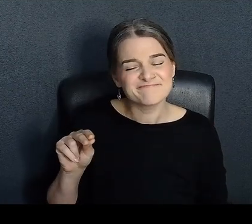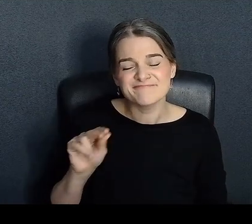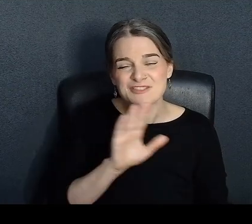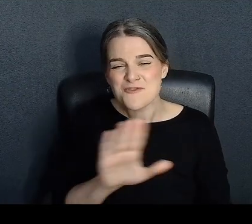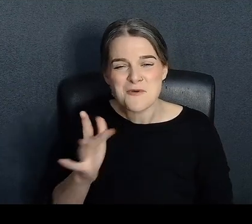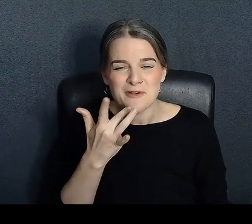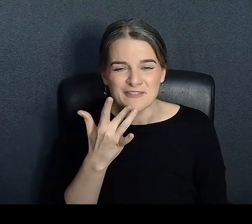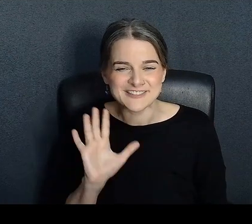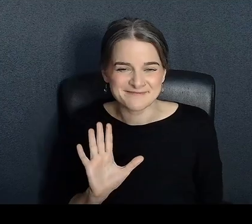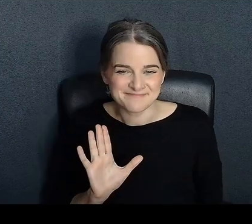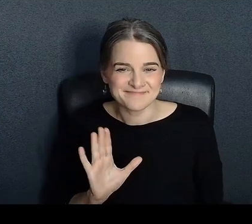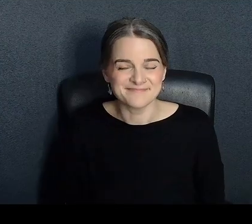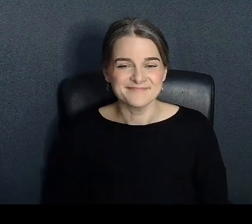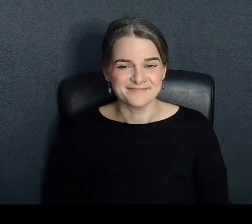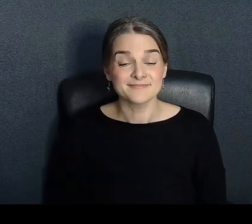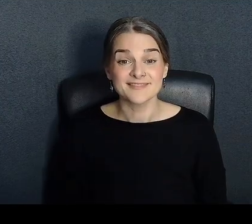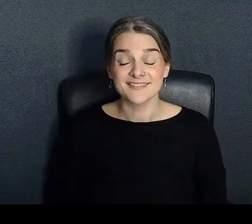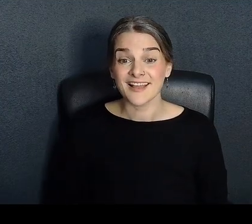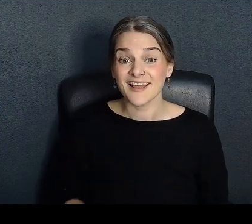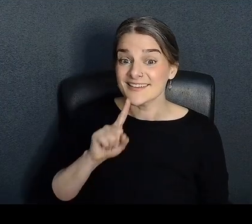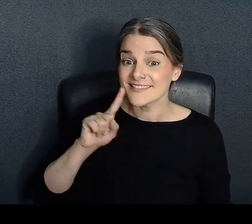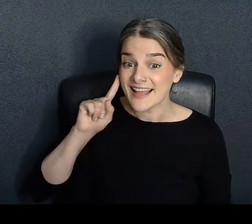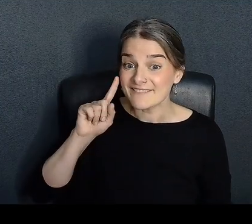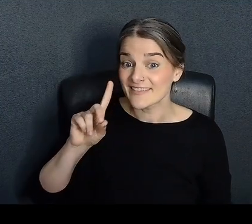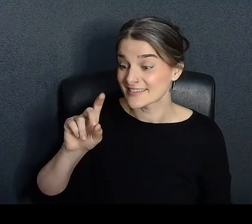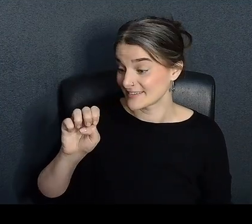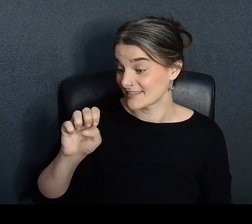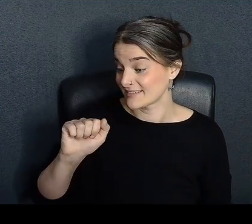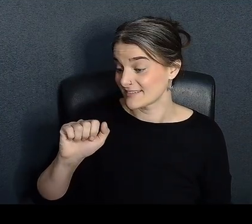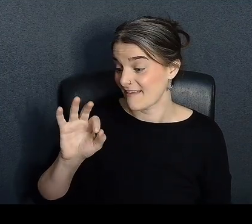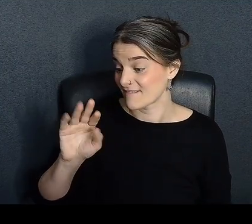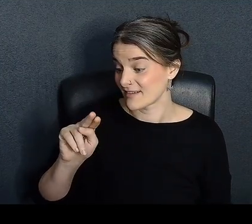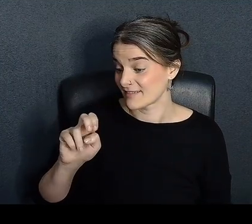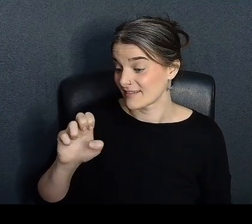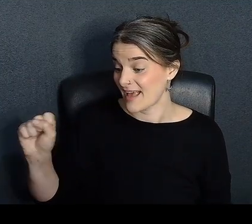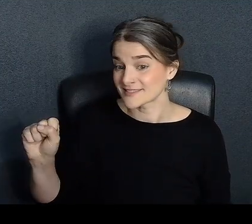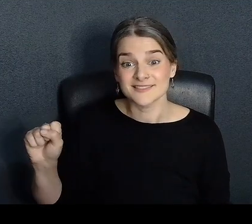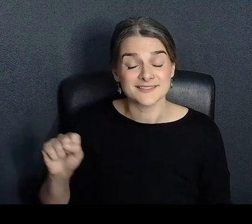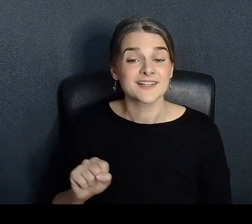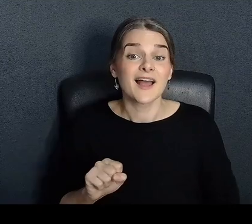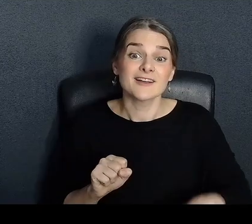Deaf with a capital D and deaf with a lowercase d.